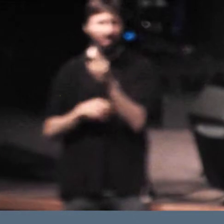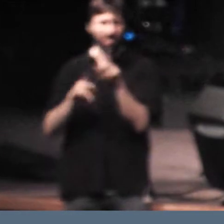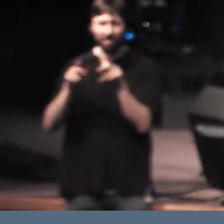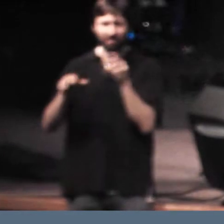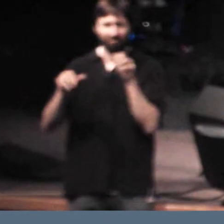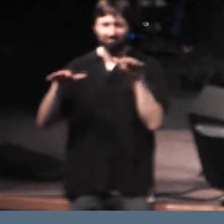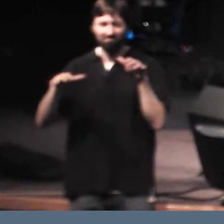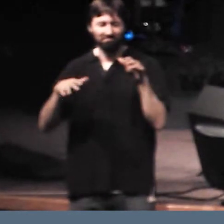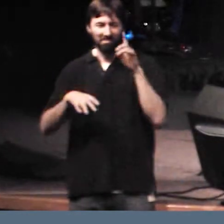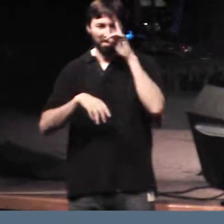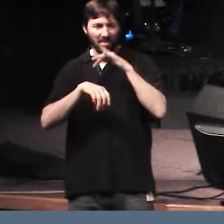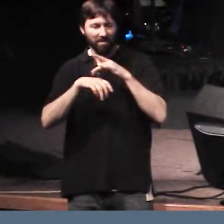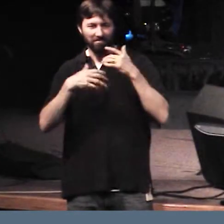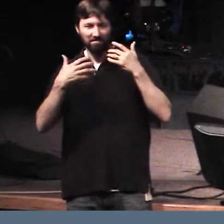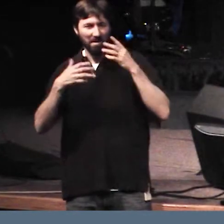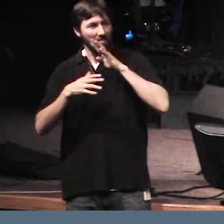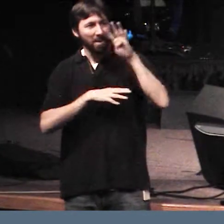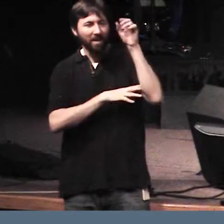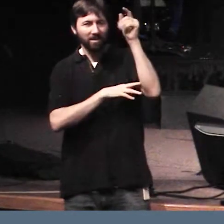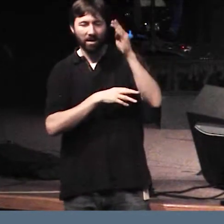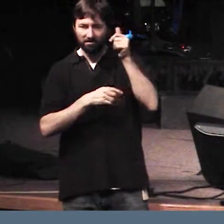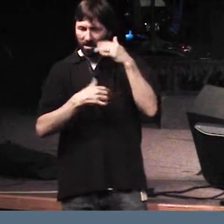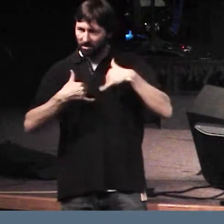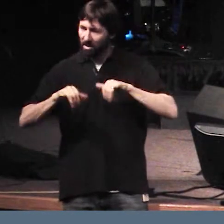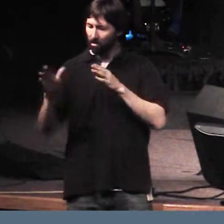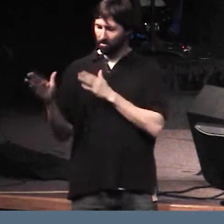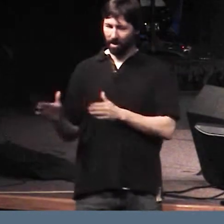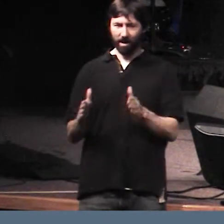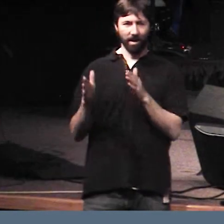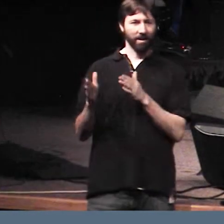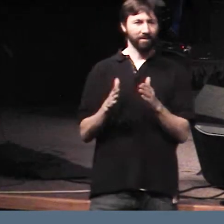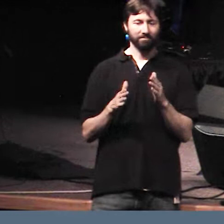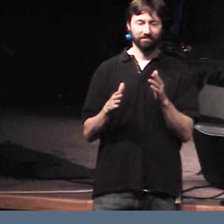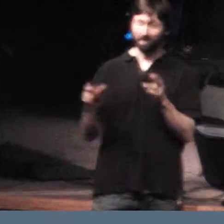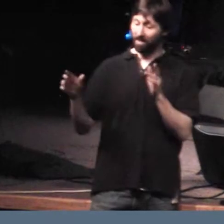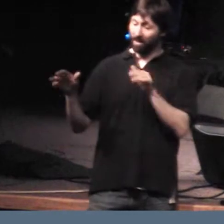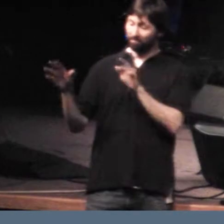just did what they wanted and abandoned God God was still working out his plan and he took a very ordinary place he took a very